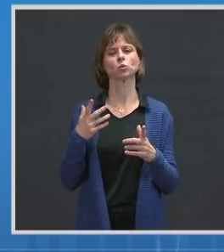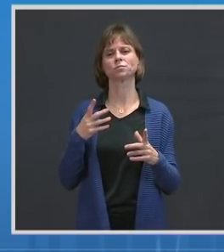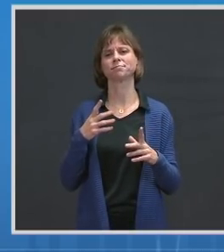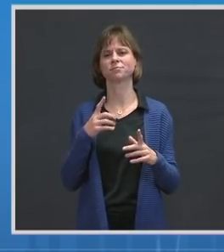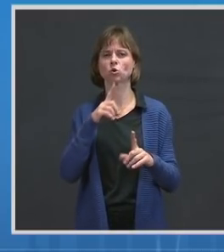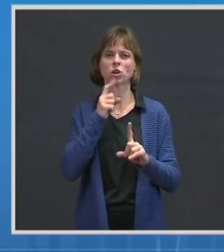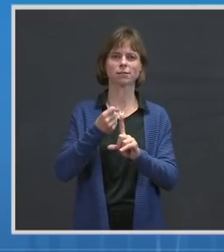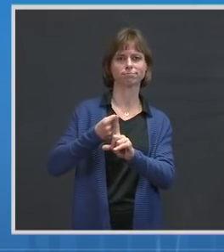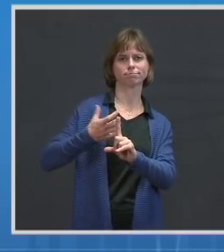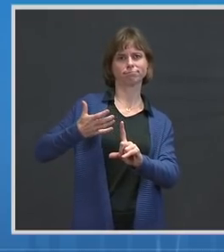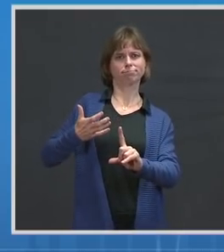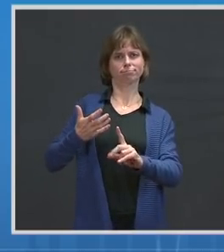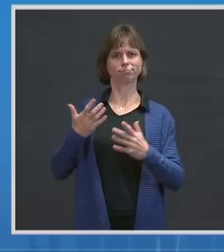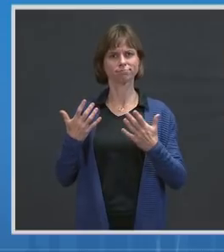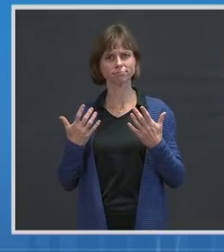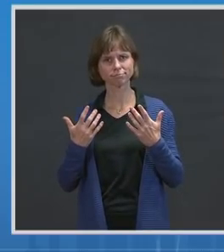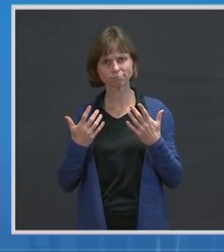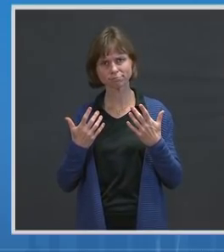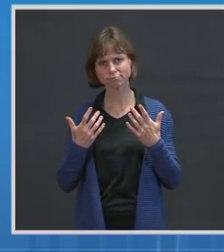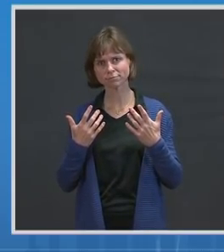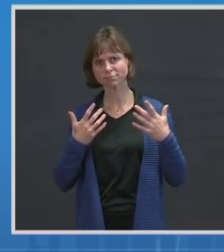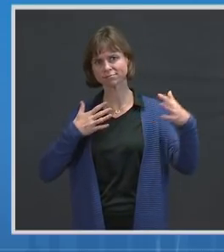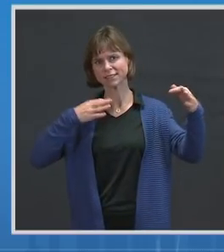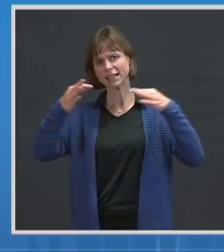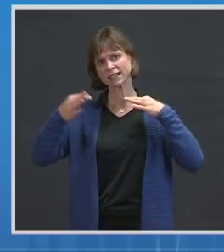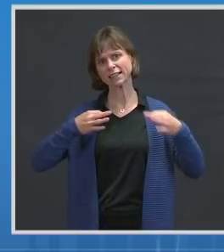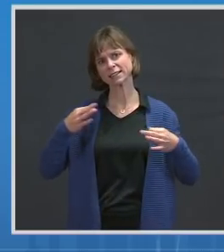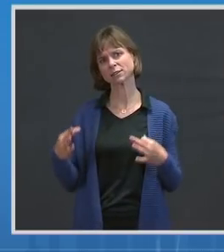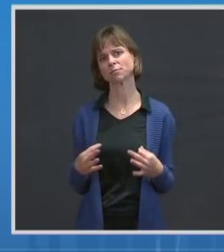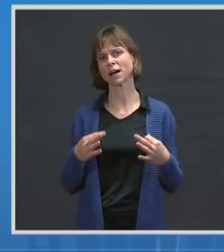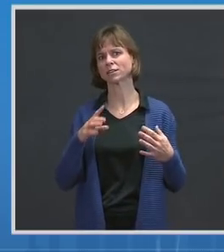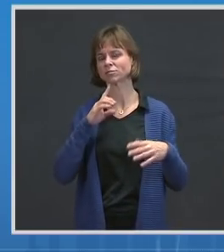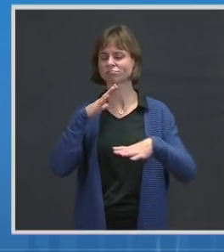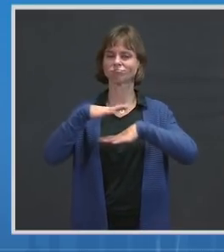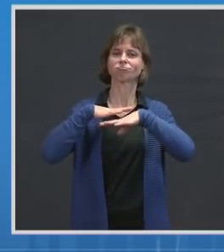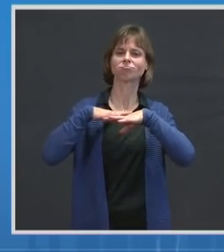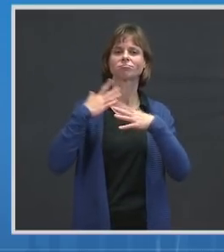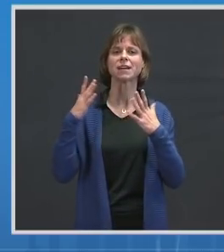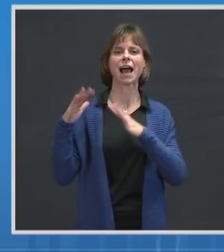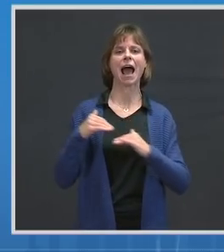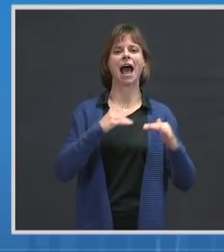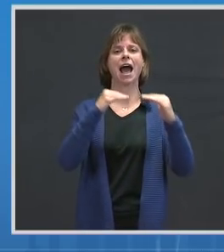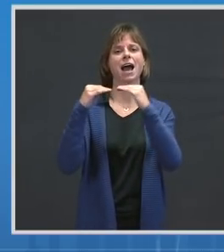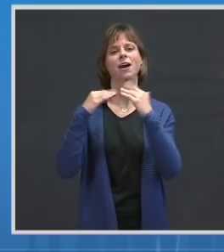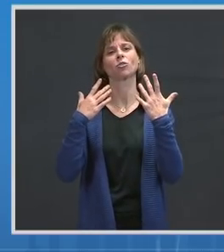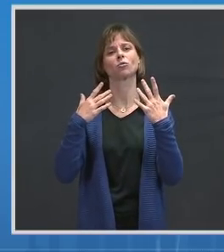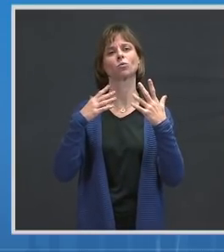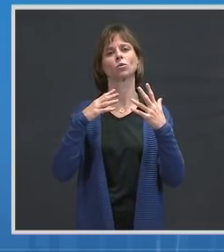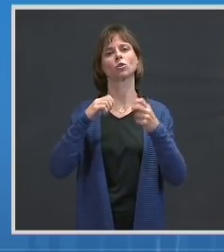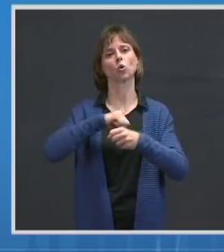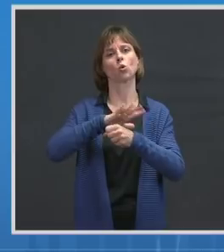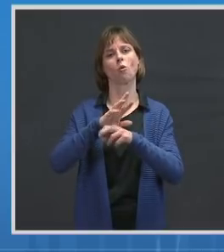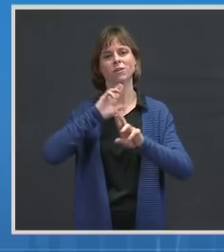describe some of the elements of an equitable COVID-19 response that we've built and that we are building so far.